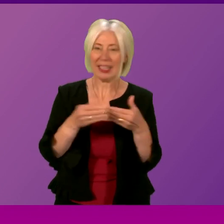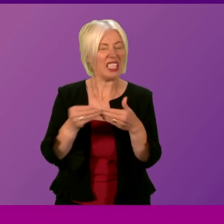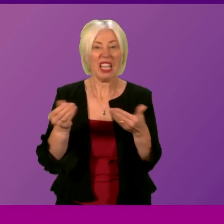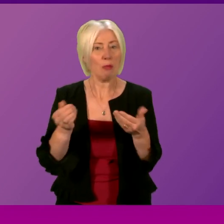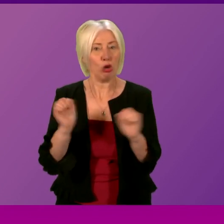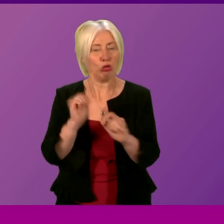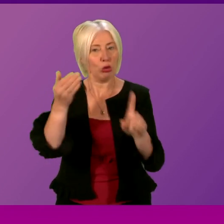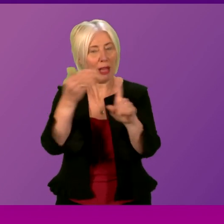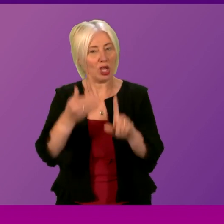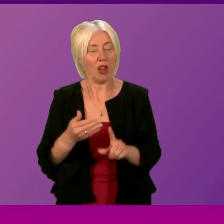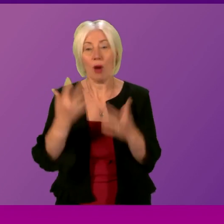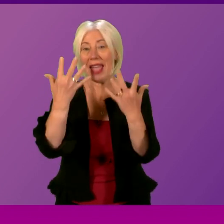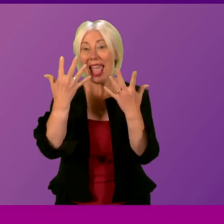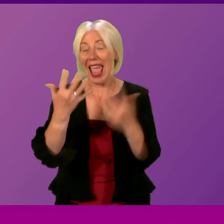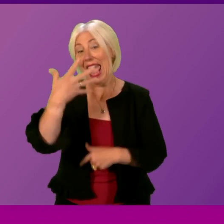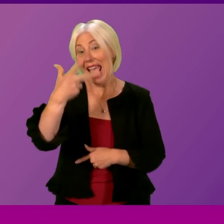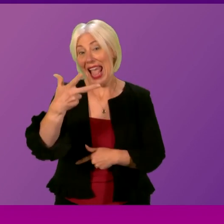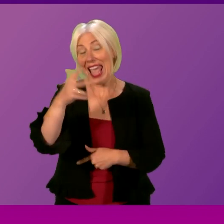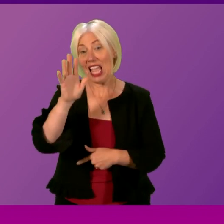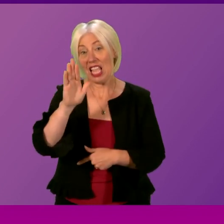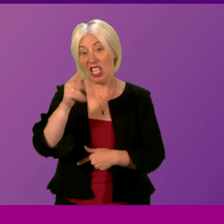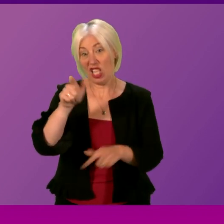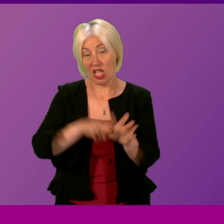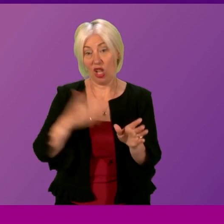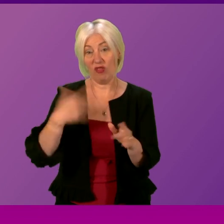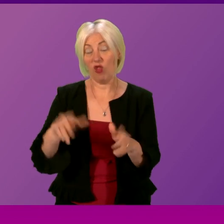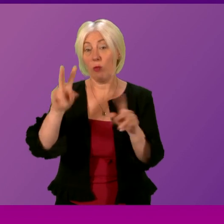the past 12 years, it has failed to meet its own world-leading targets.